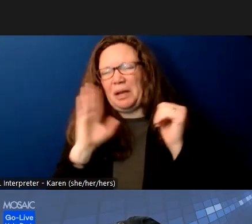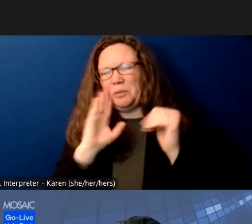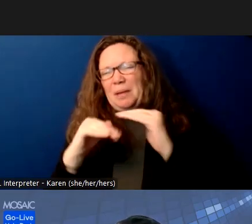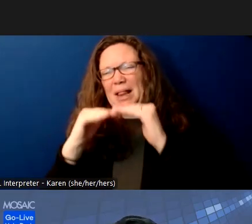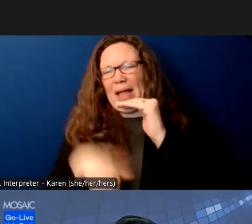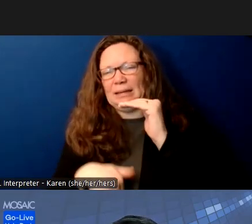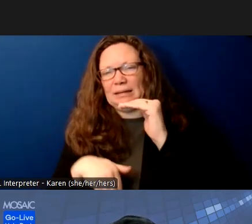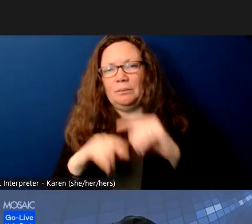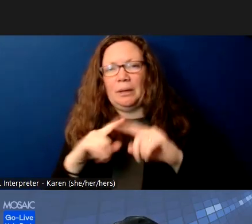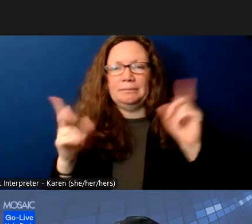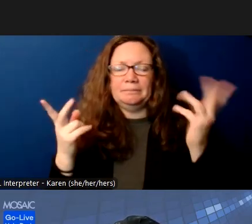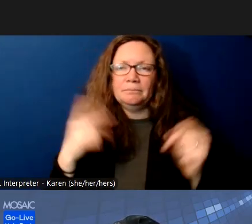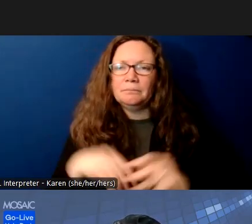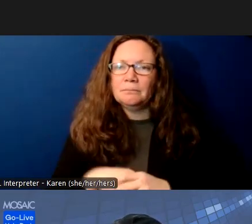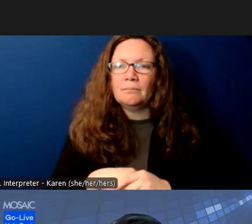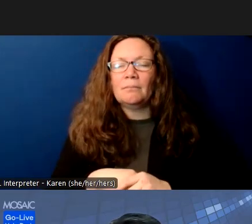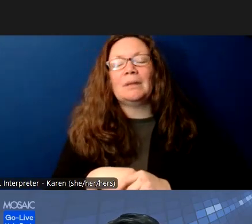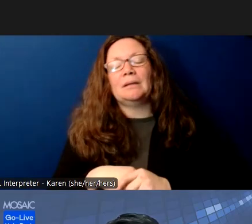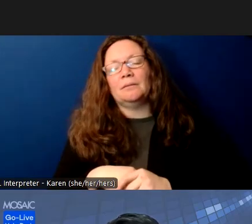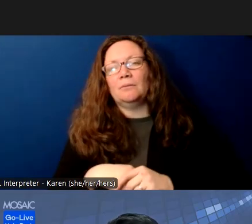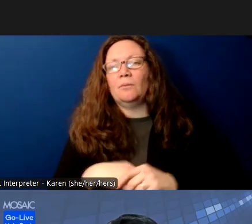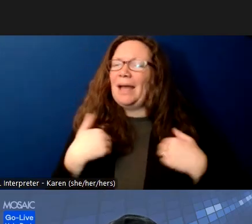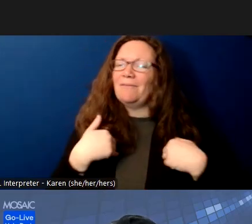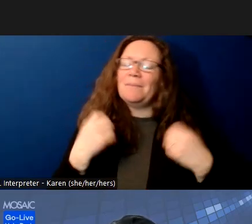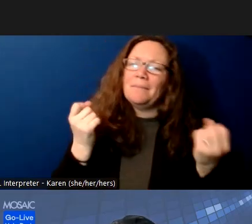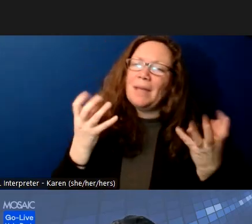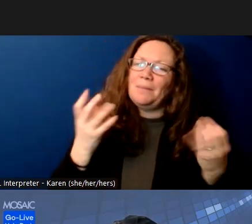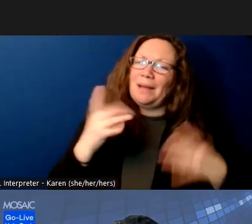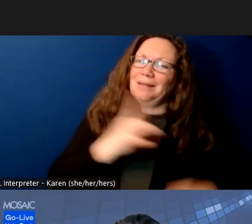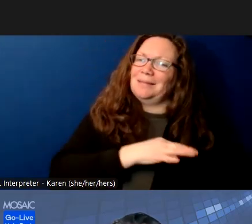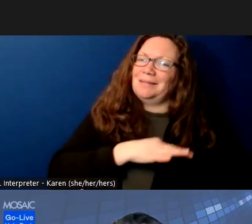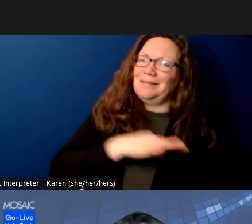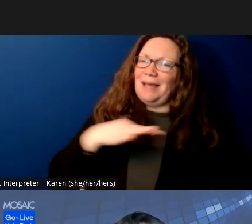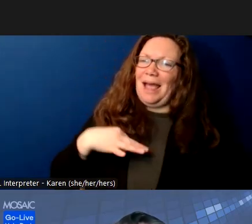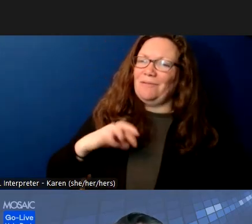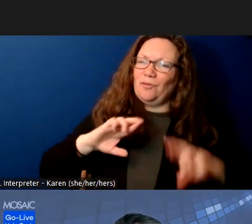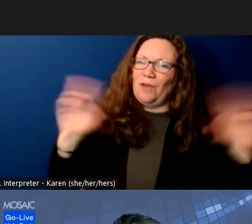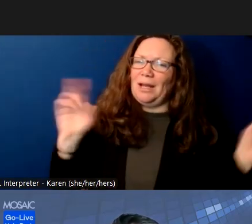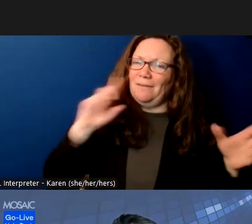Given just the amount of people we have answering tickets and answering phone calls,